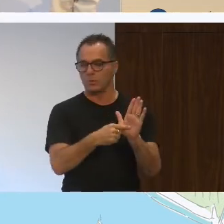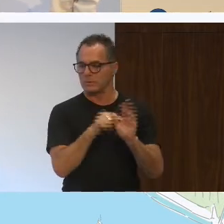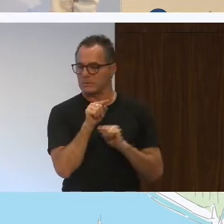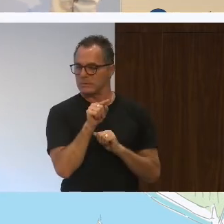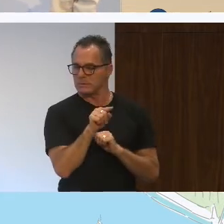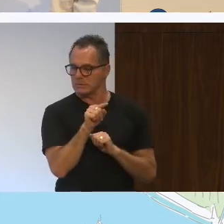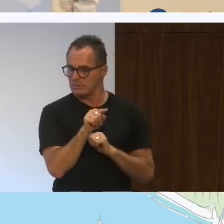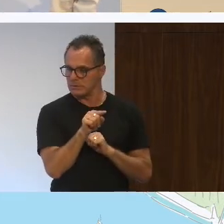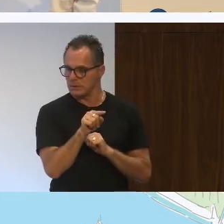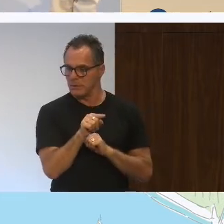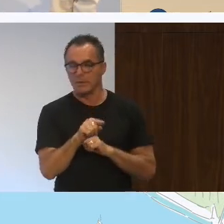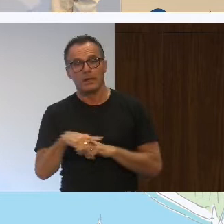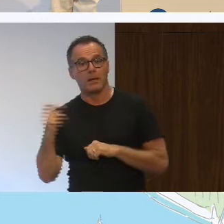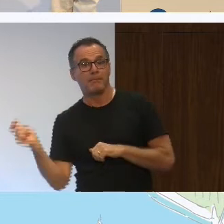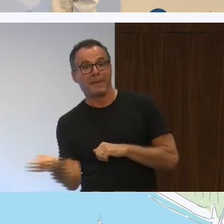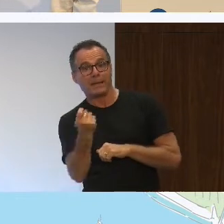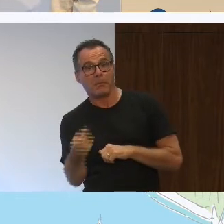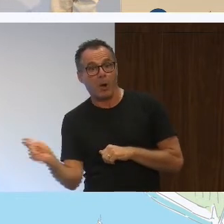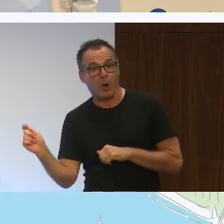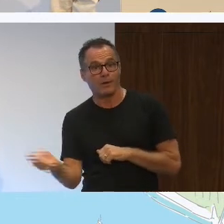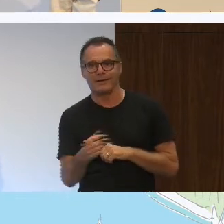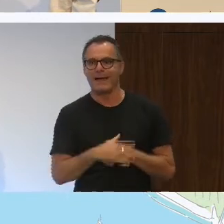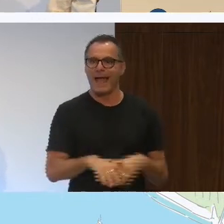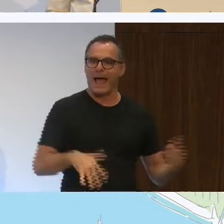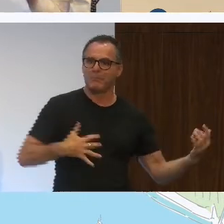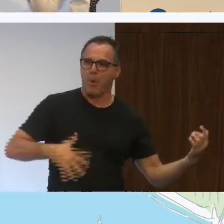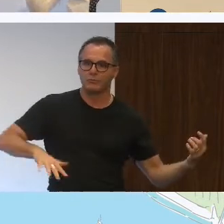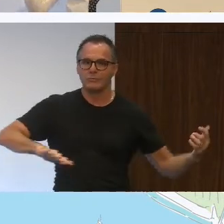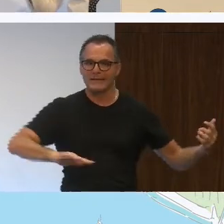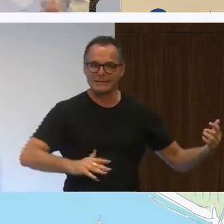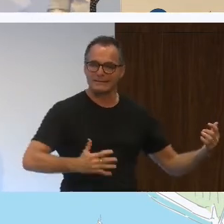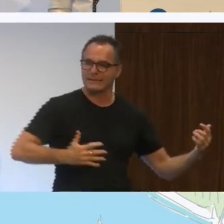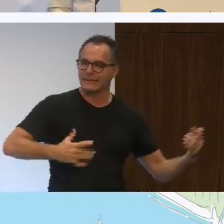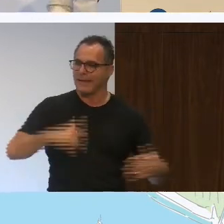ping pong and ballroom dancing can retrain your gyroscopes